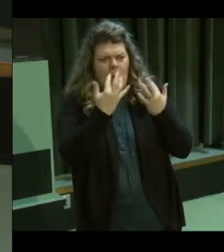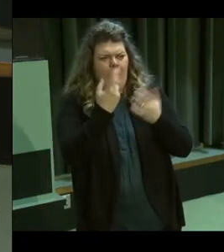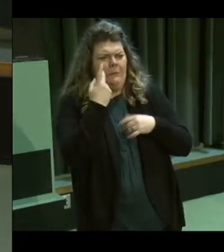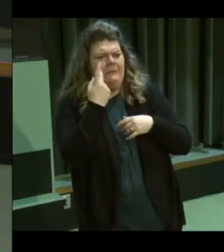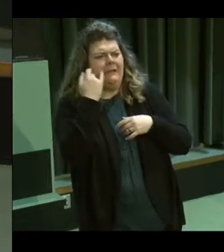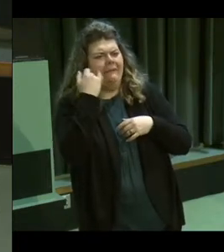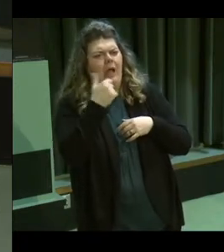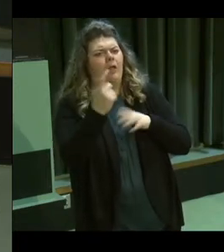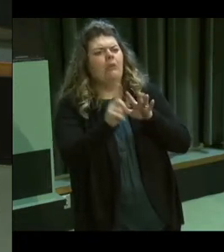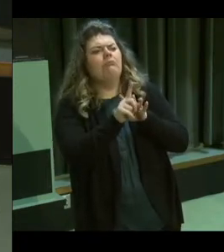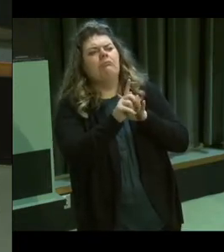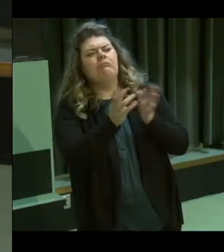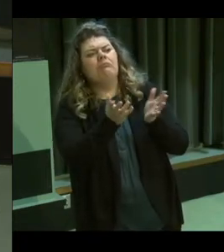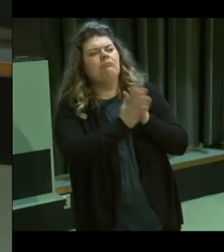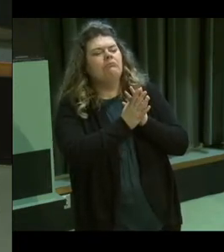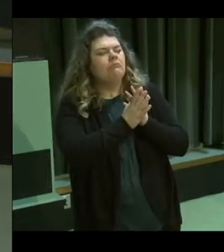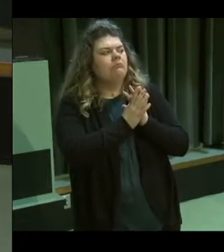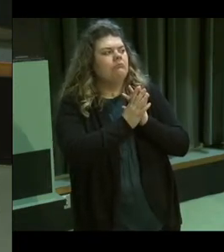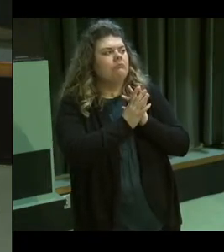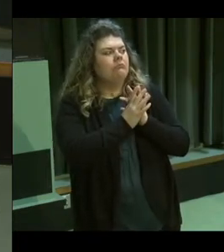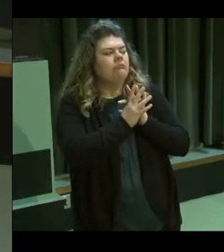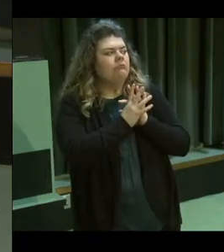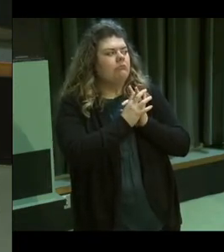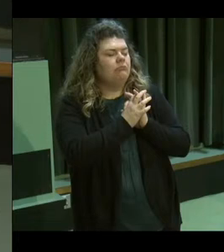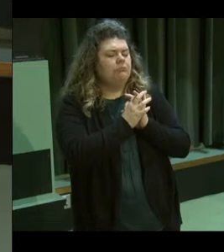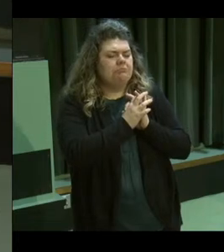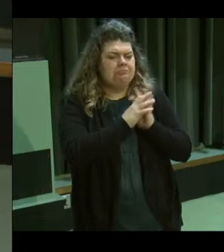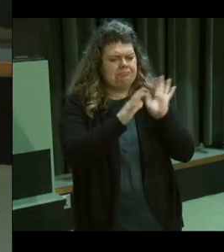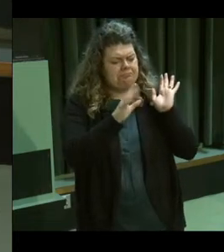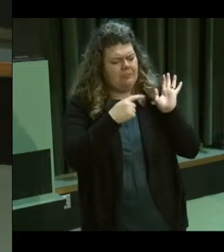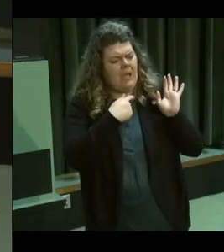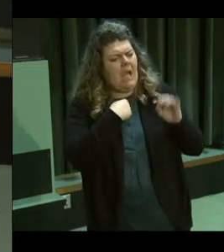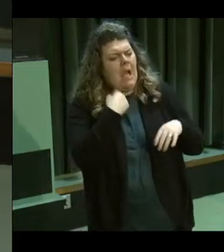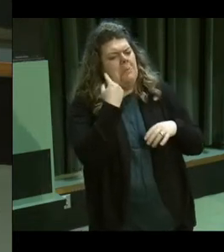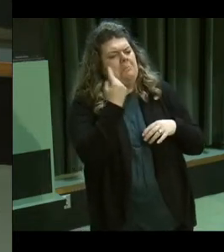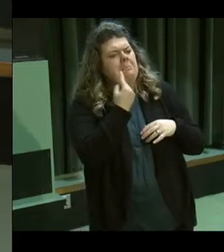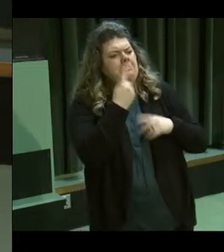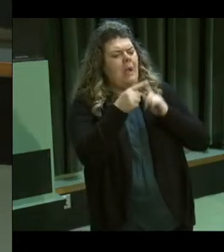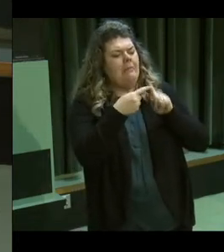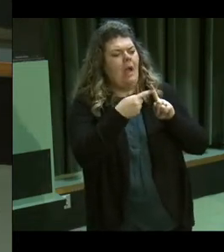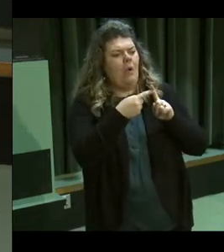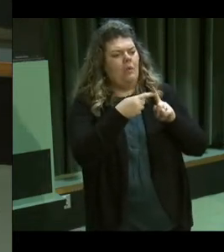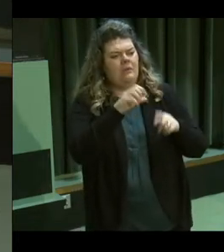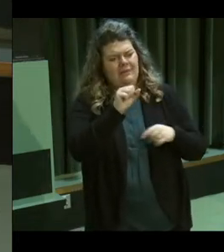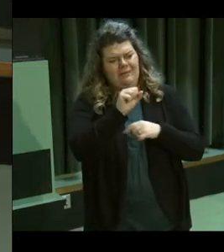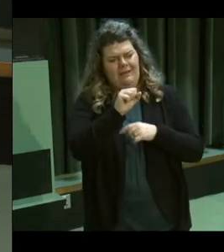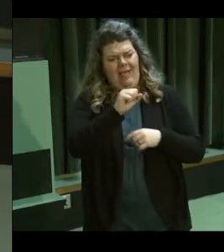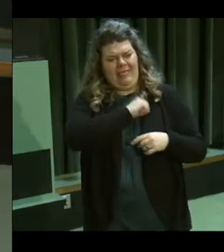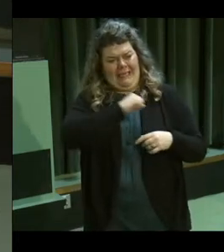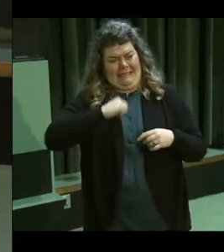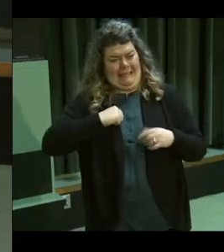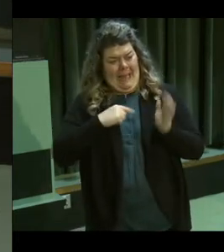I'll wait to see, I'm just